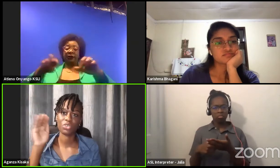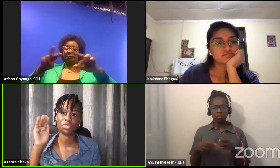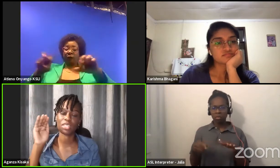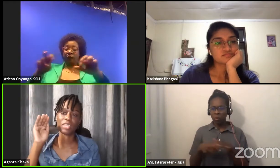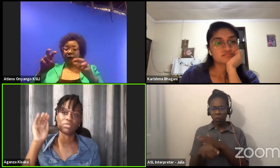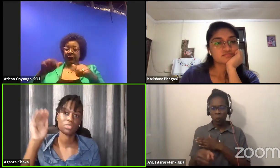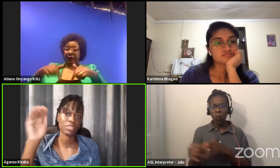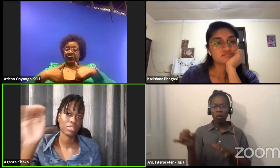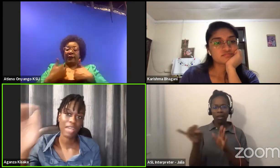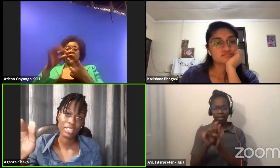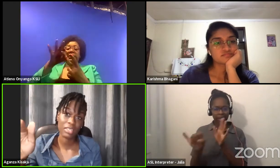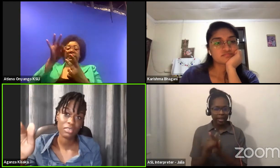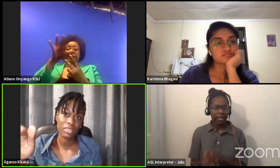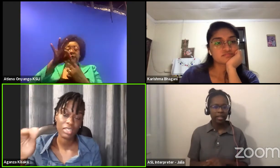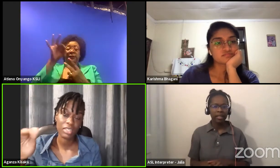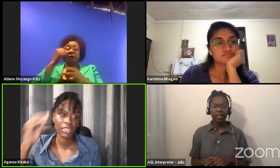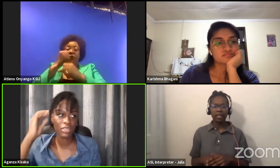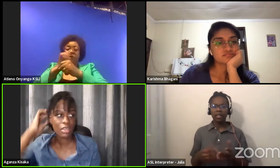or see the society on stage.